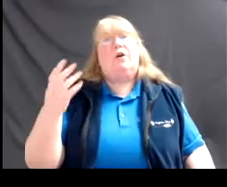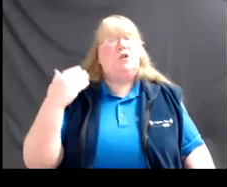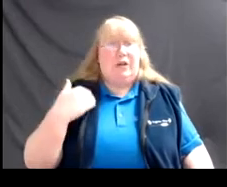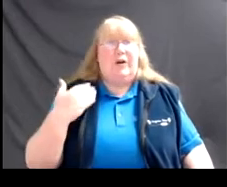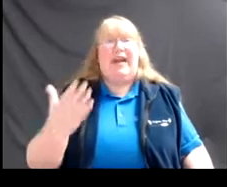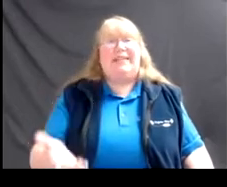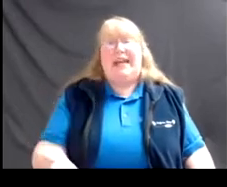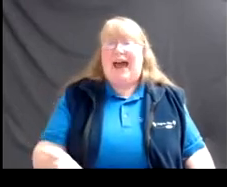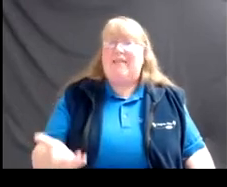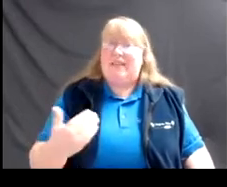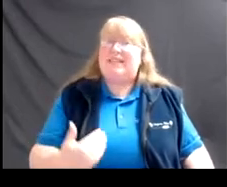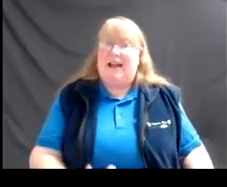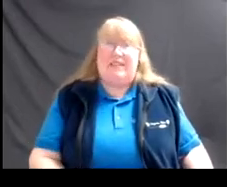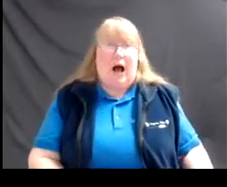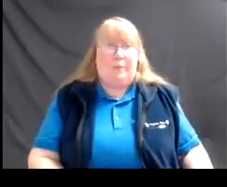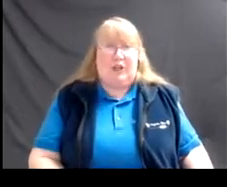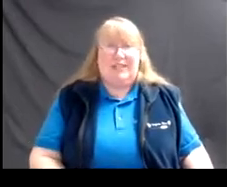to hearing aids that have these kinds of options.